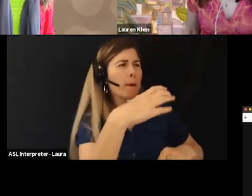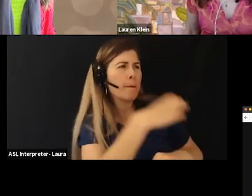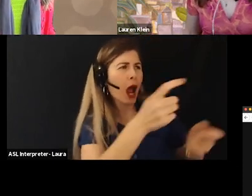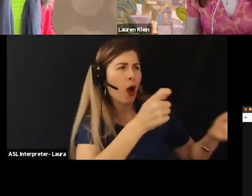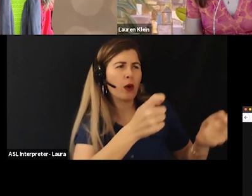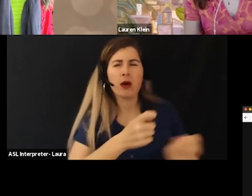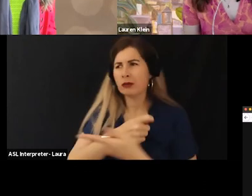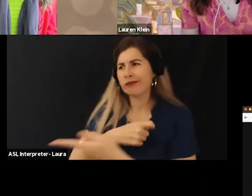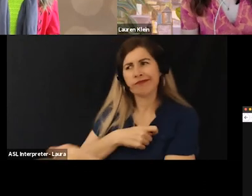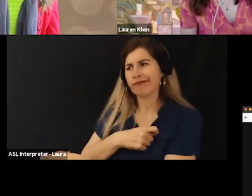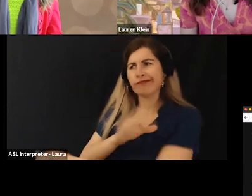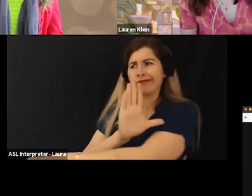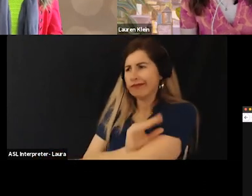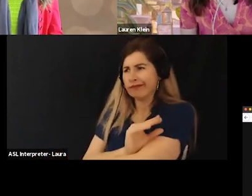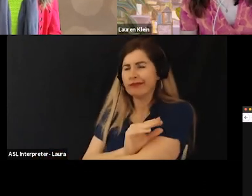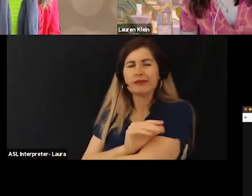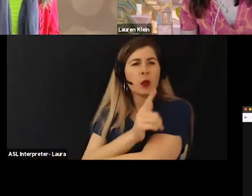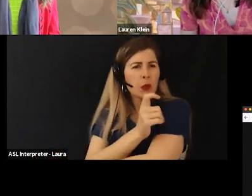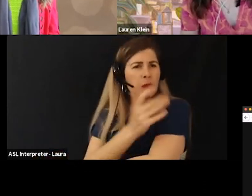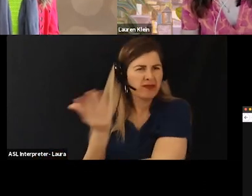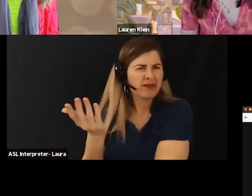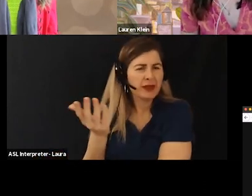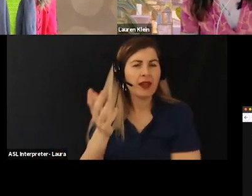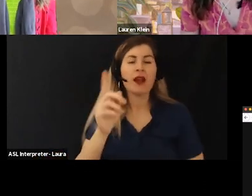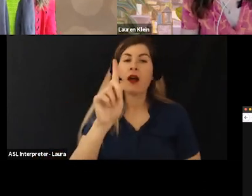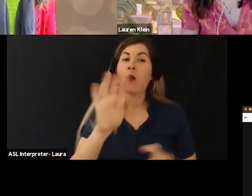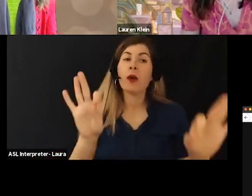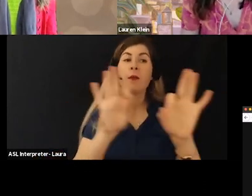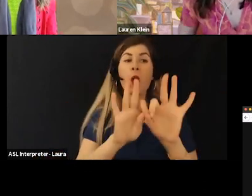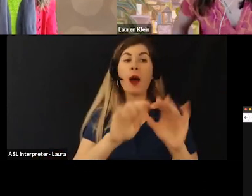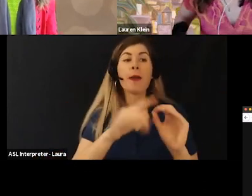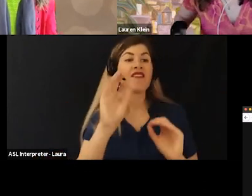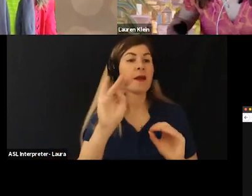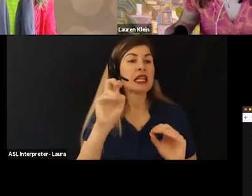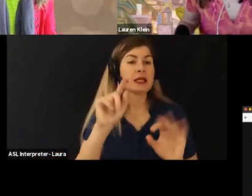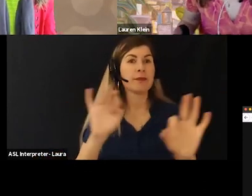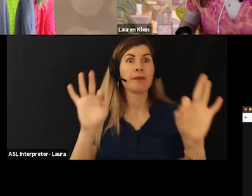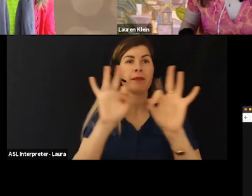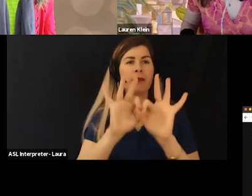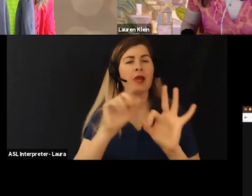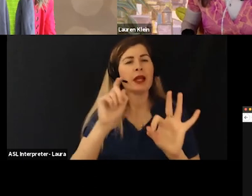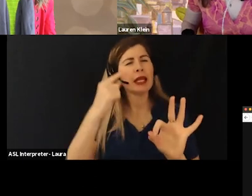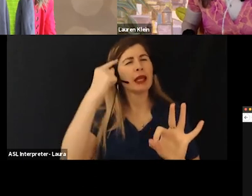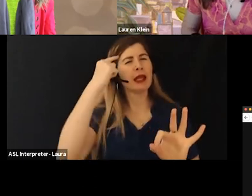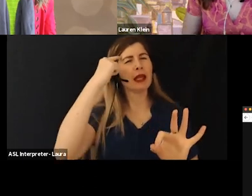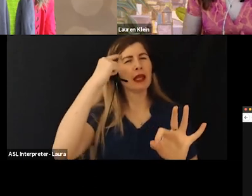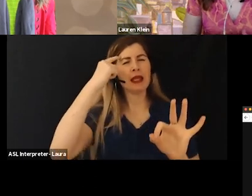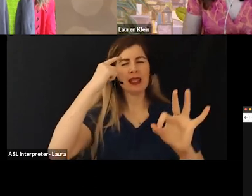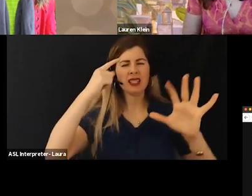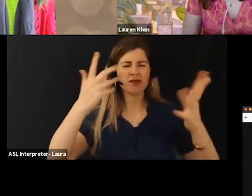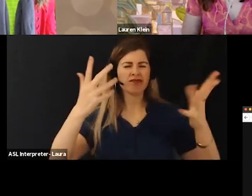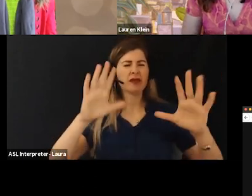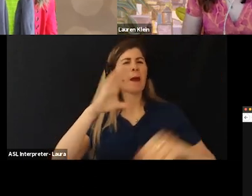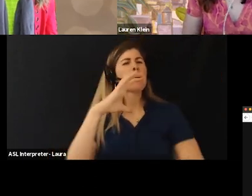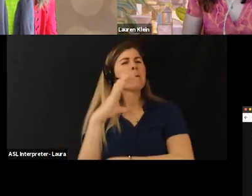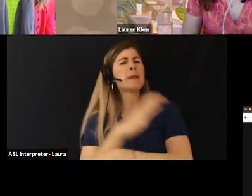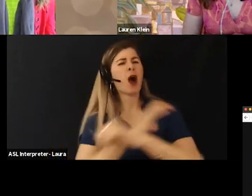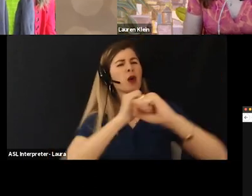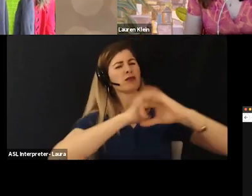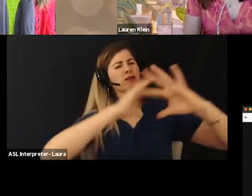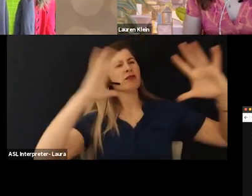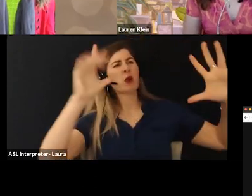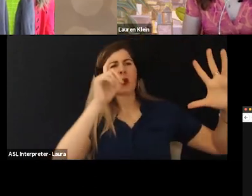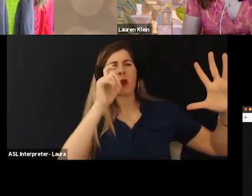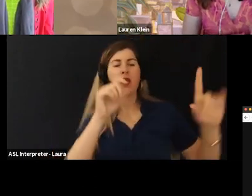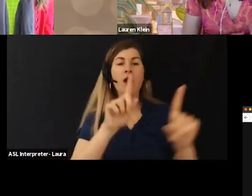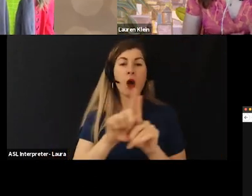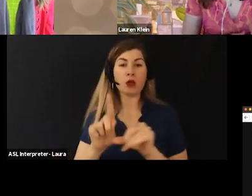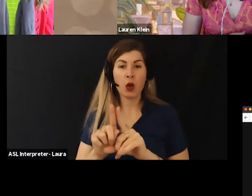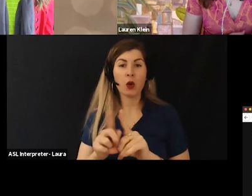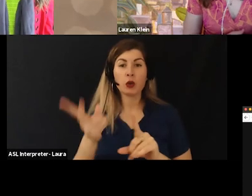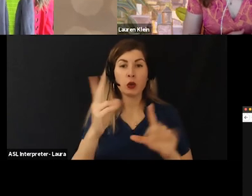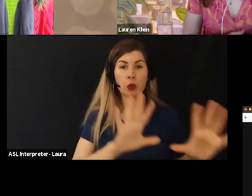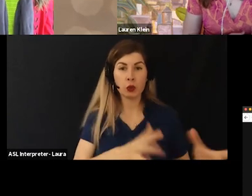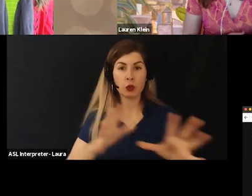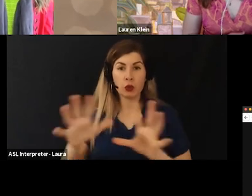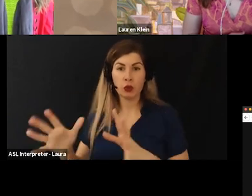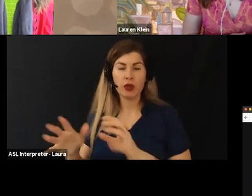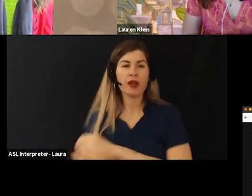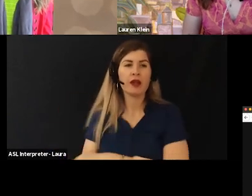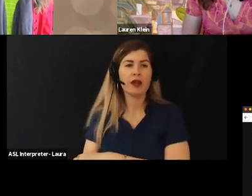But another really key idea that comes from feminism relates to more conceptual structures of power, and more specifically binary structures that are defined by a hard distinction between two groups.